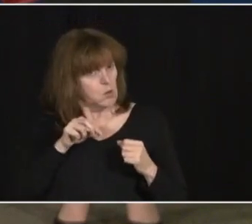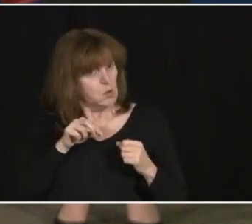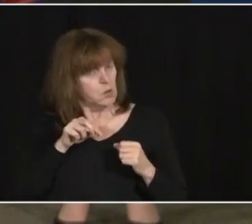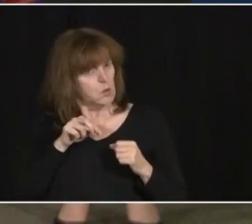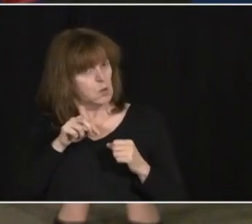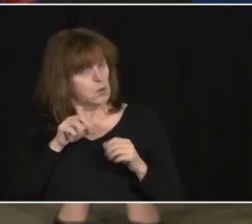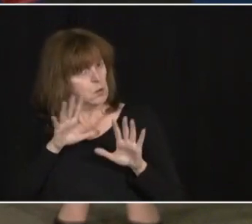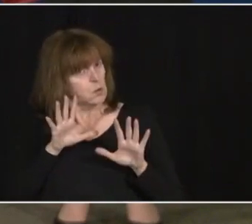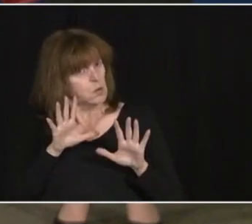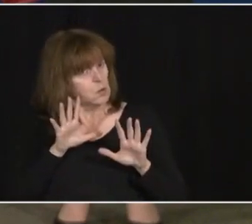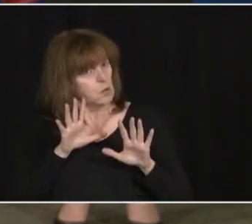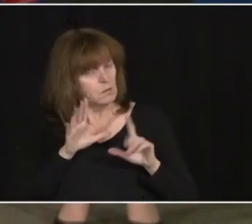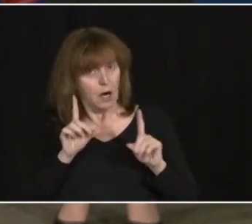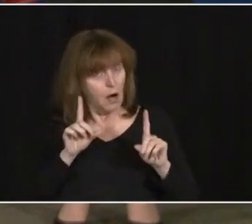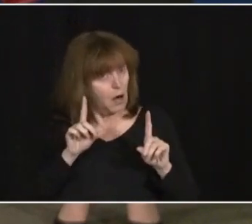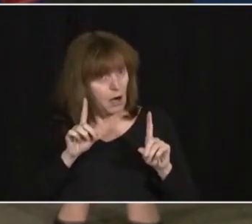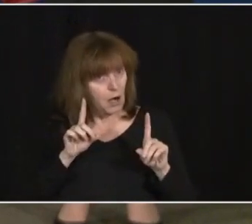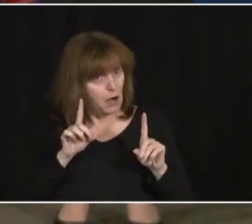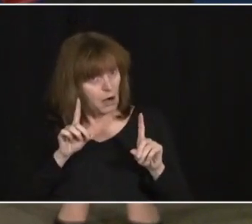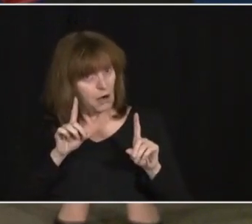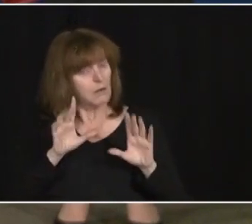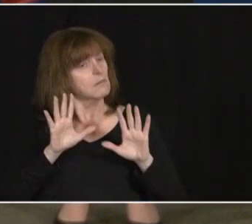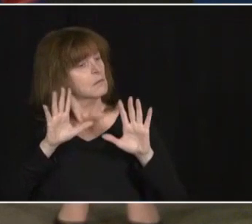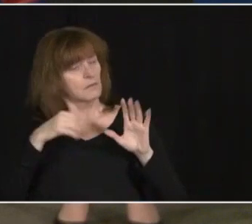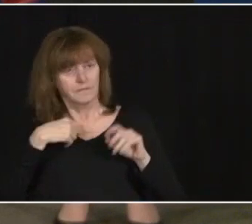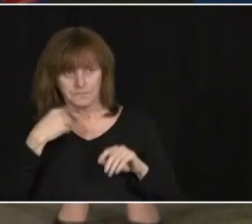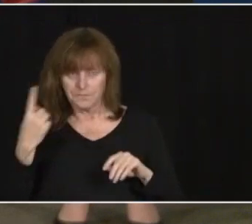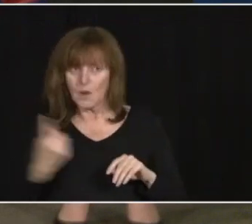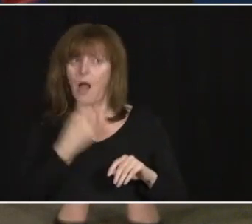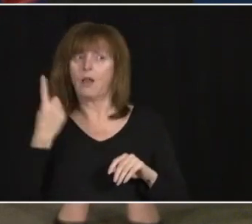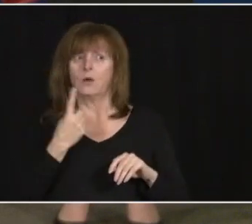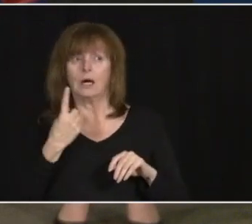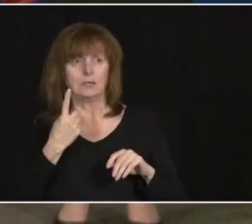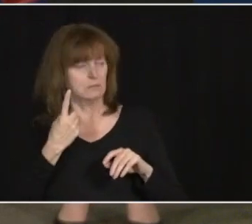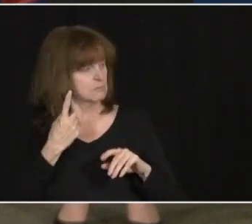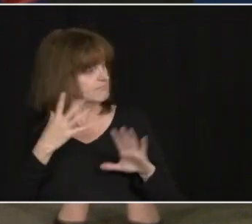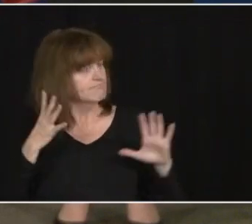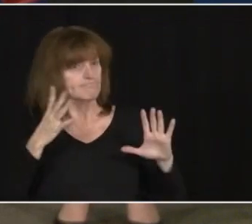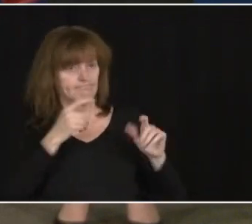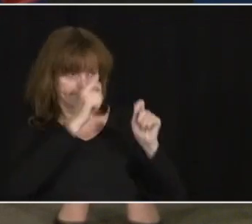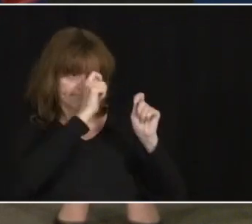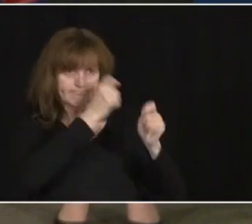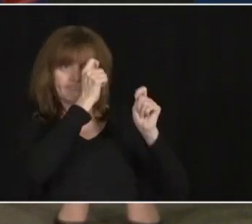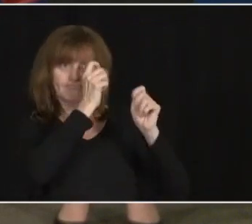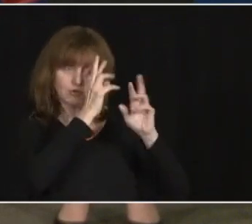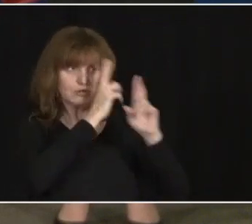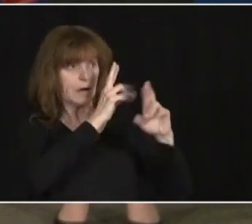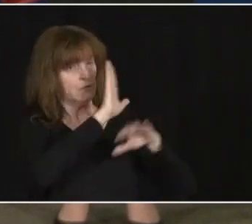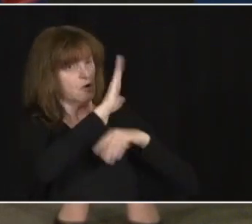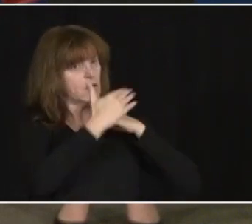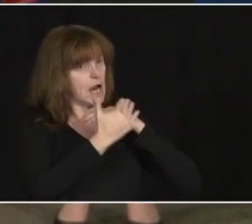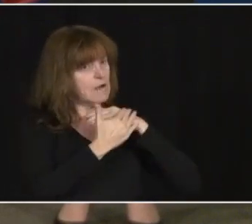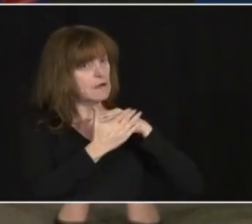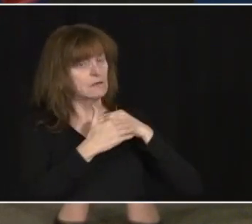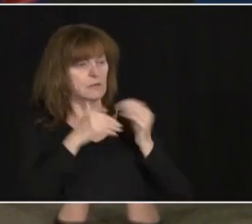what I should be doing. But I will always respect the advice of Dr. Williams and the rest of the medical